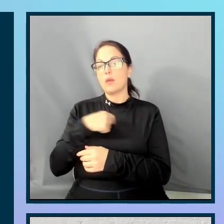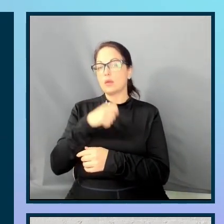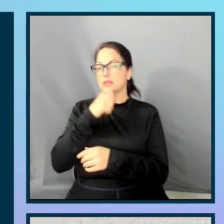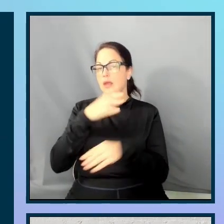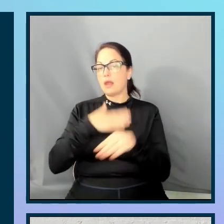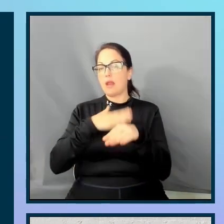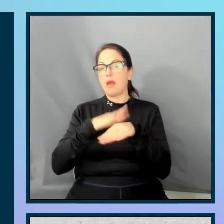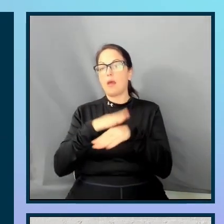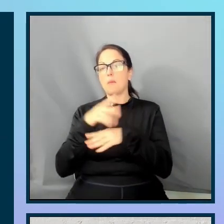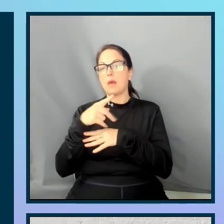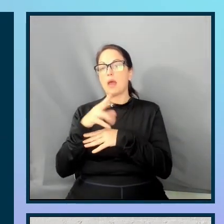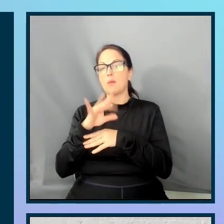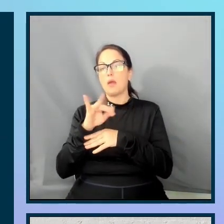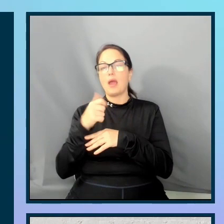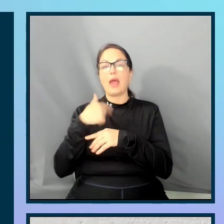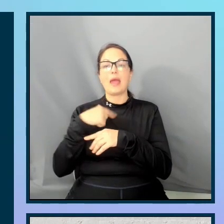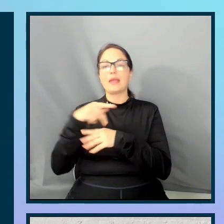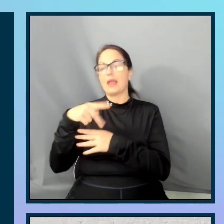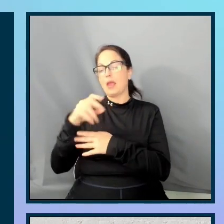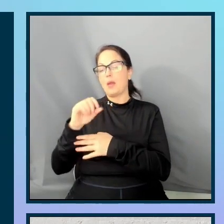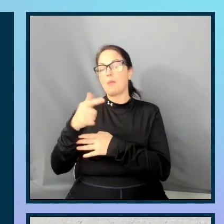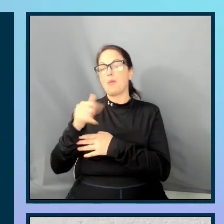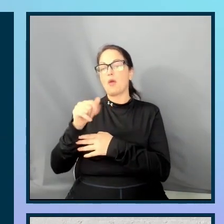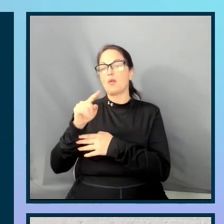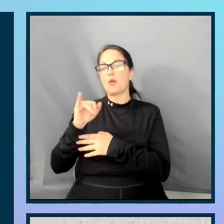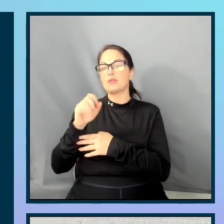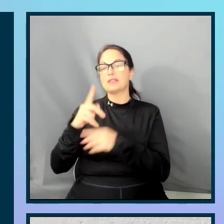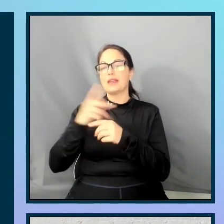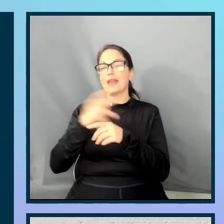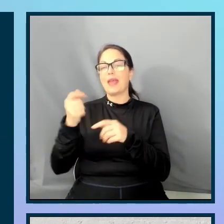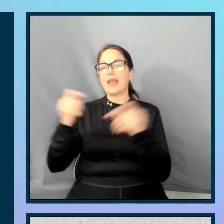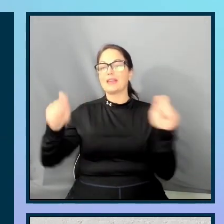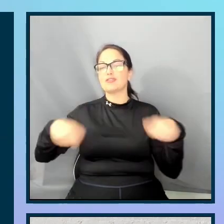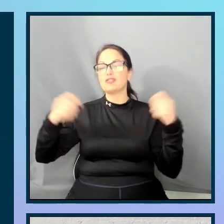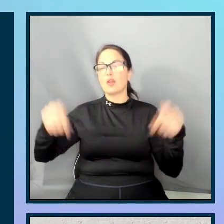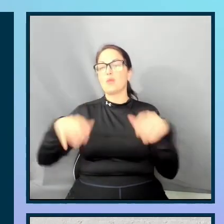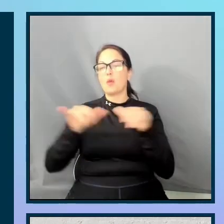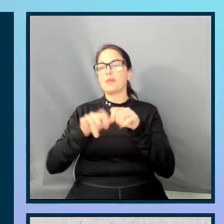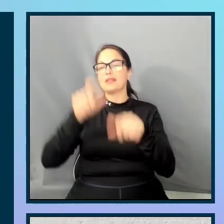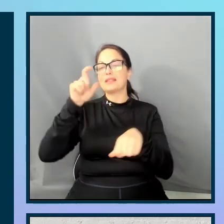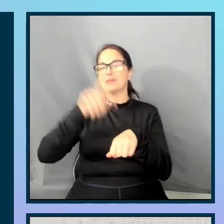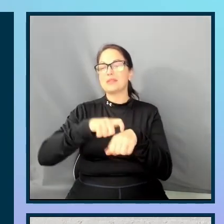I can pogo stick and jump rope at the same time. So with that, let's get going.